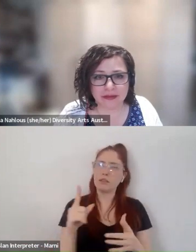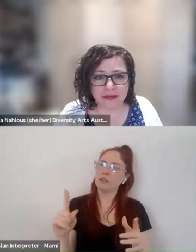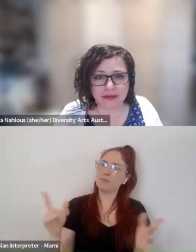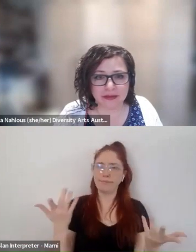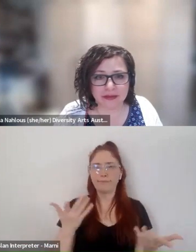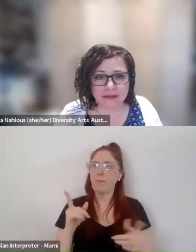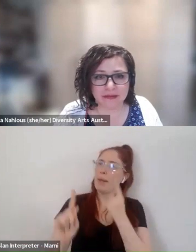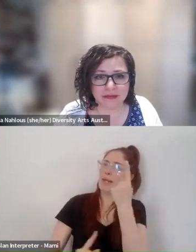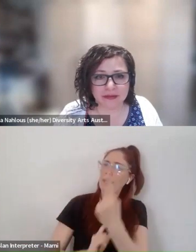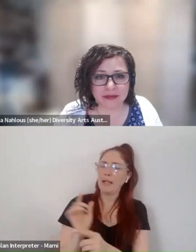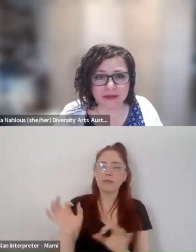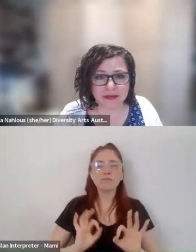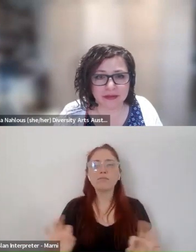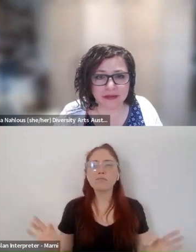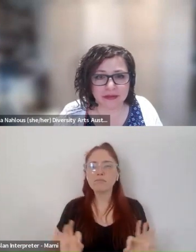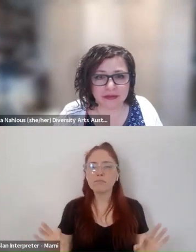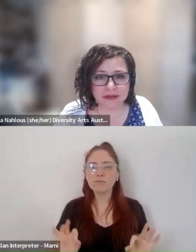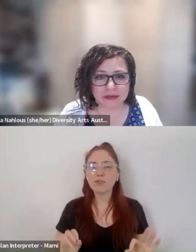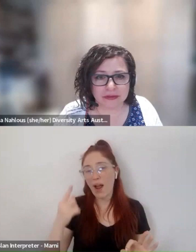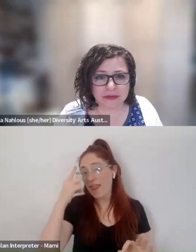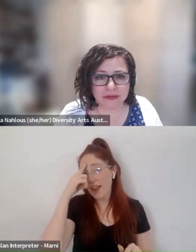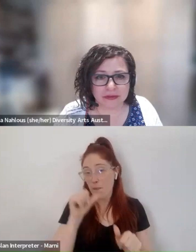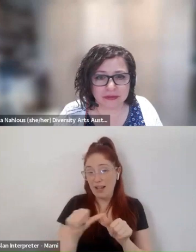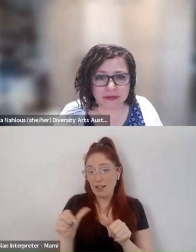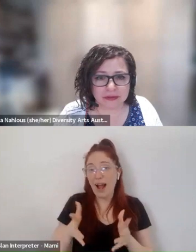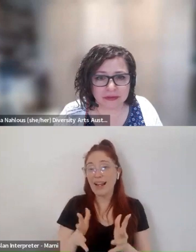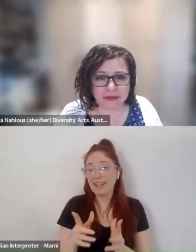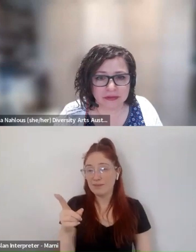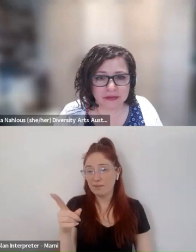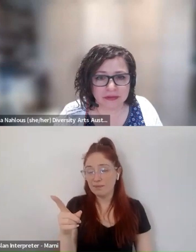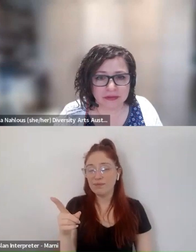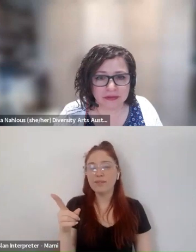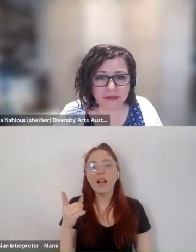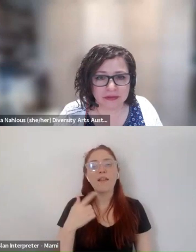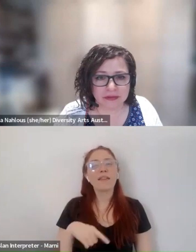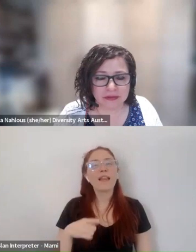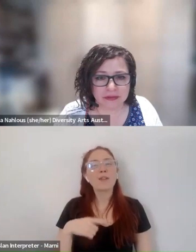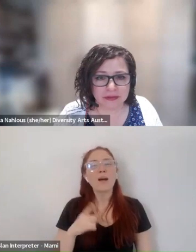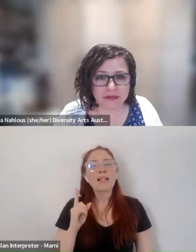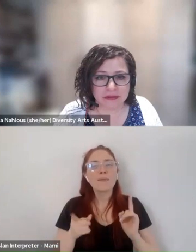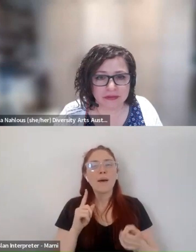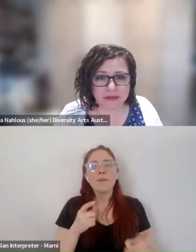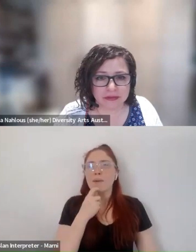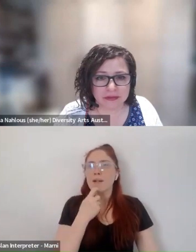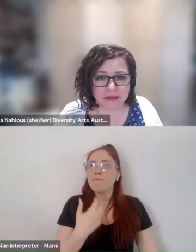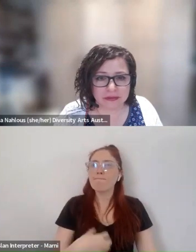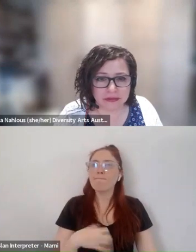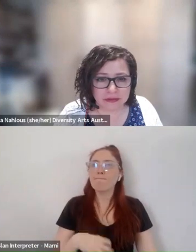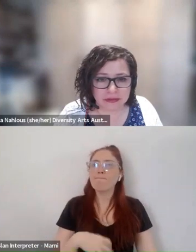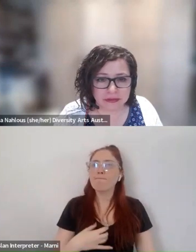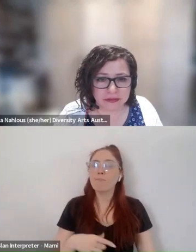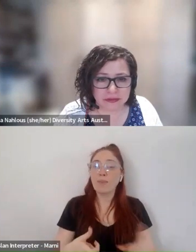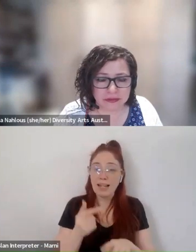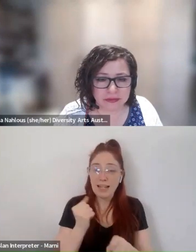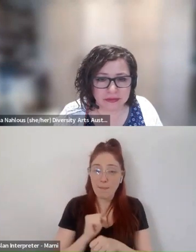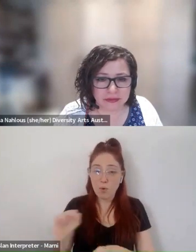happens a lot. And so my I guess frustration and my questions about that observership program is how do we make it structural